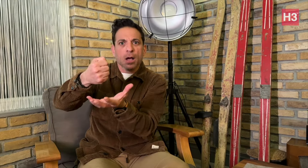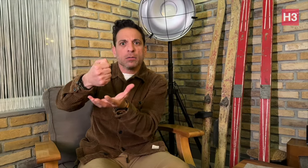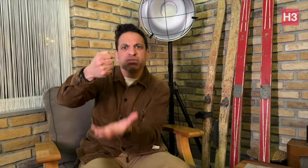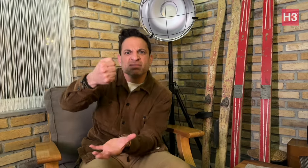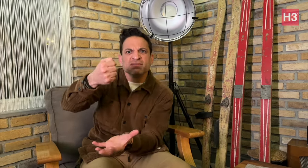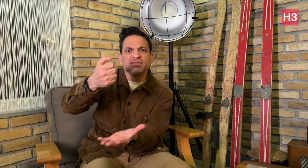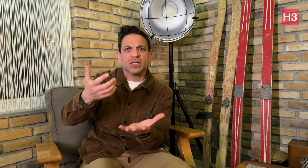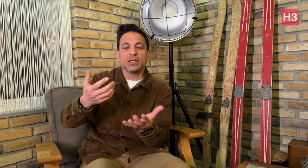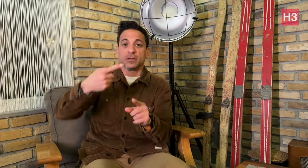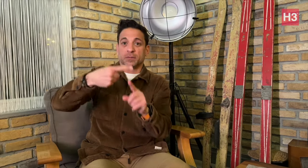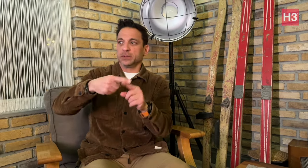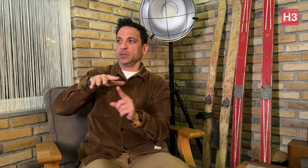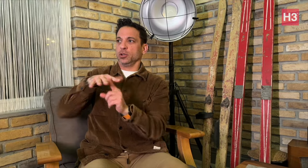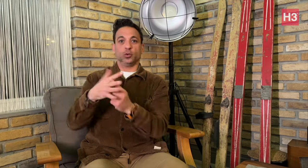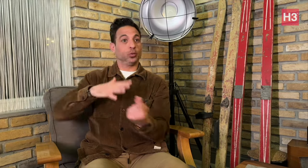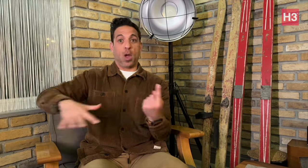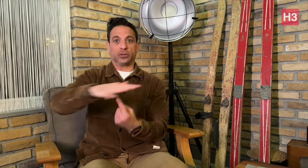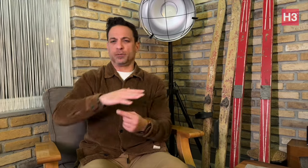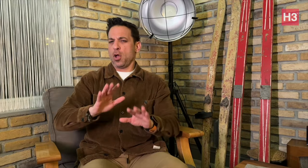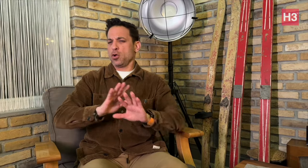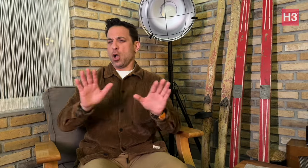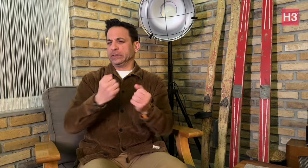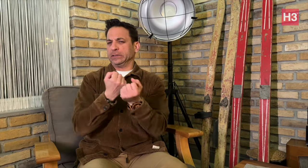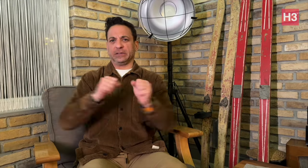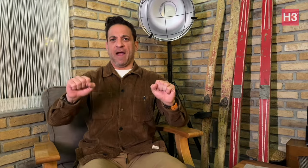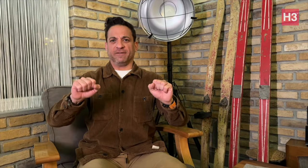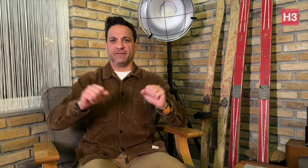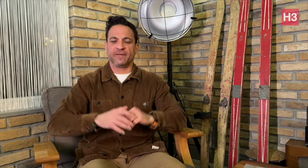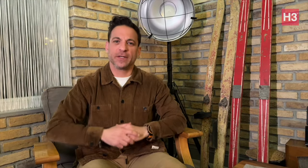constraints caused by delays, and concerns over safety.